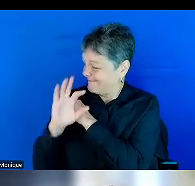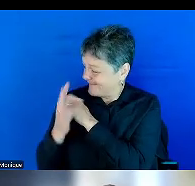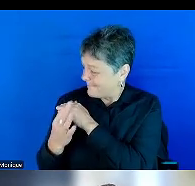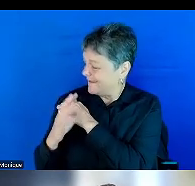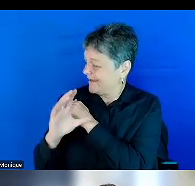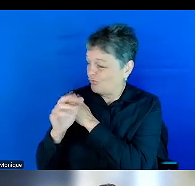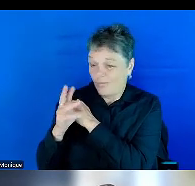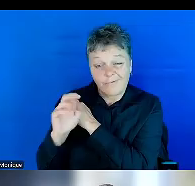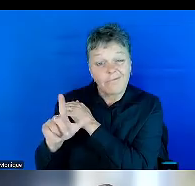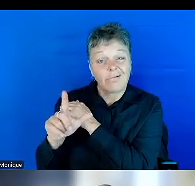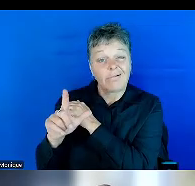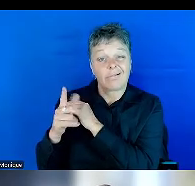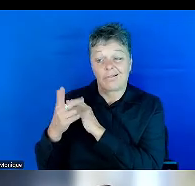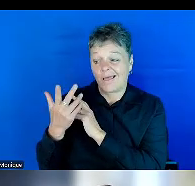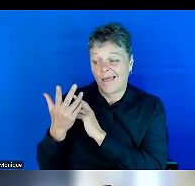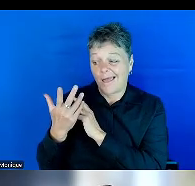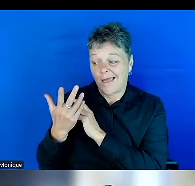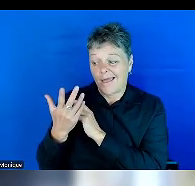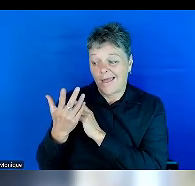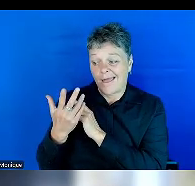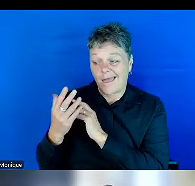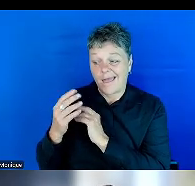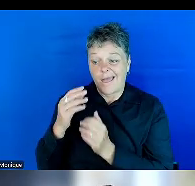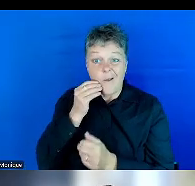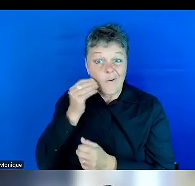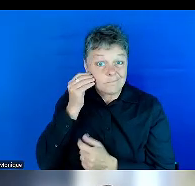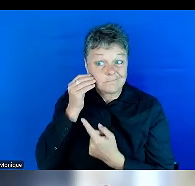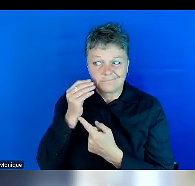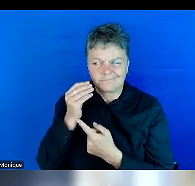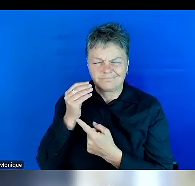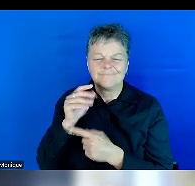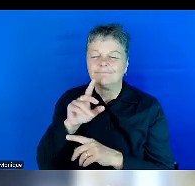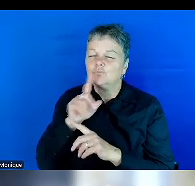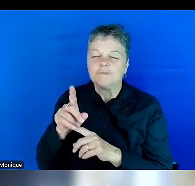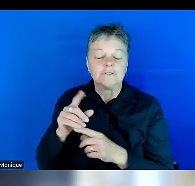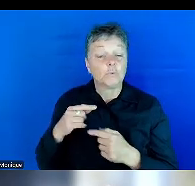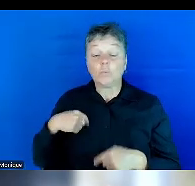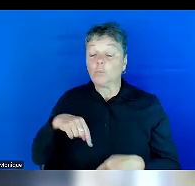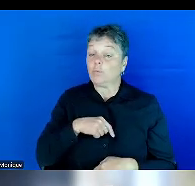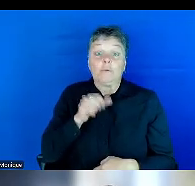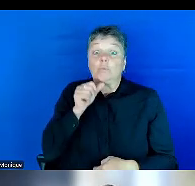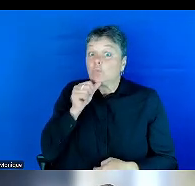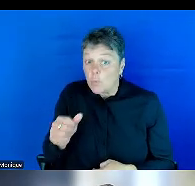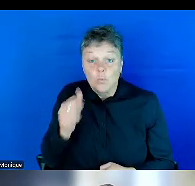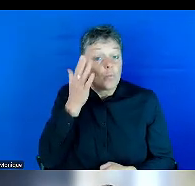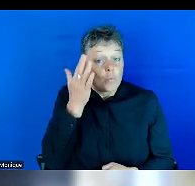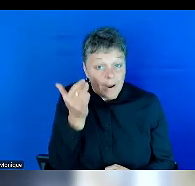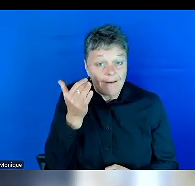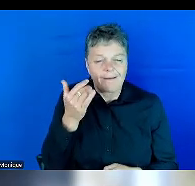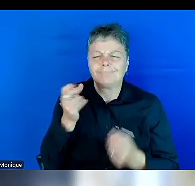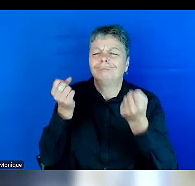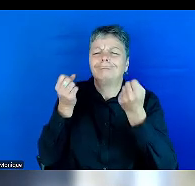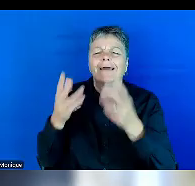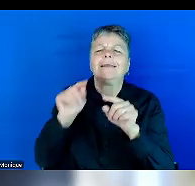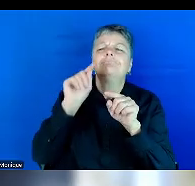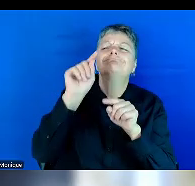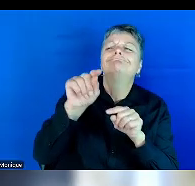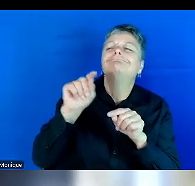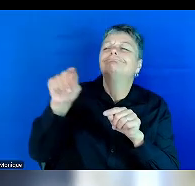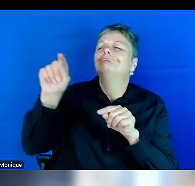are lots of um community legal clinics available or uh legal aid also has other services available.